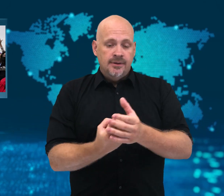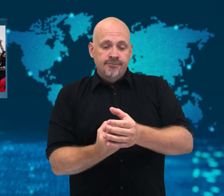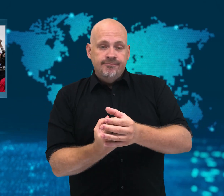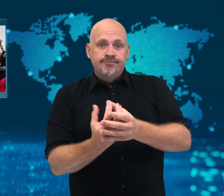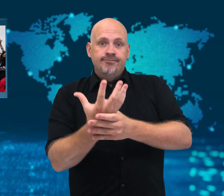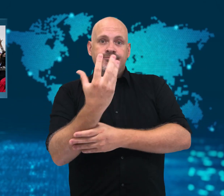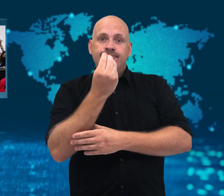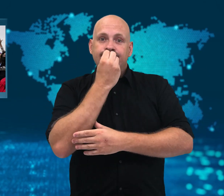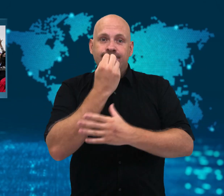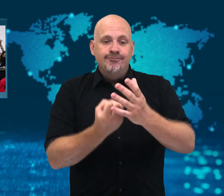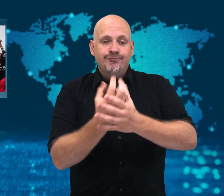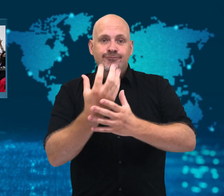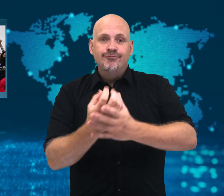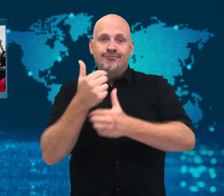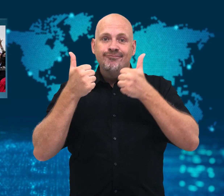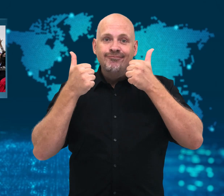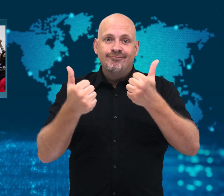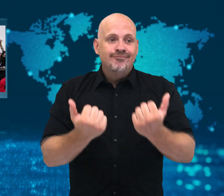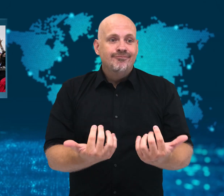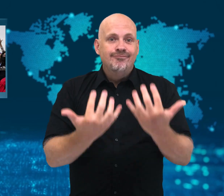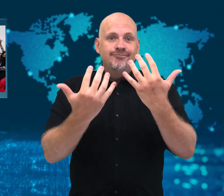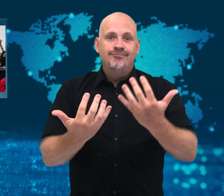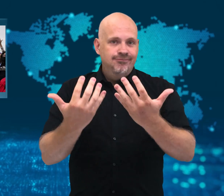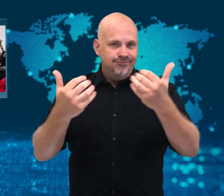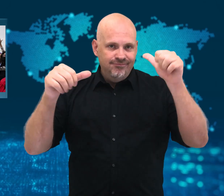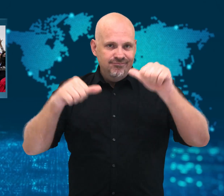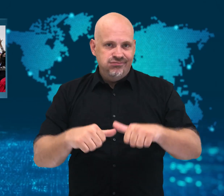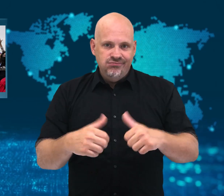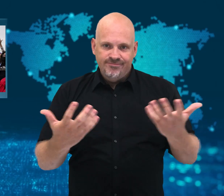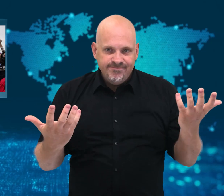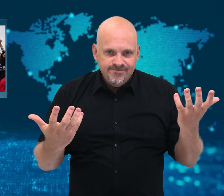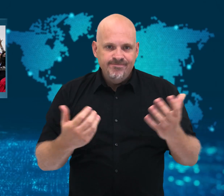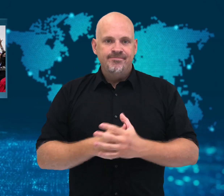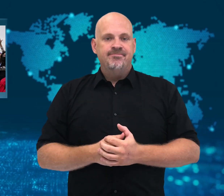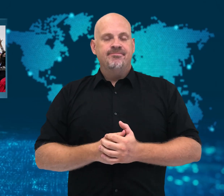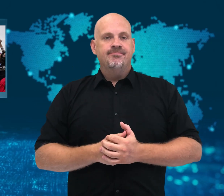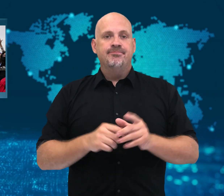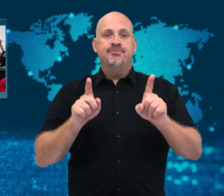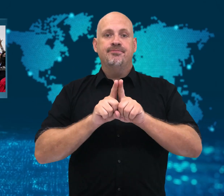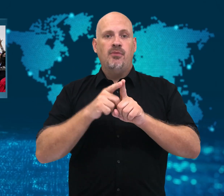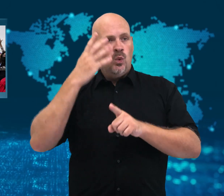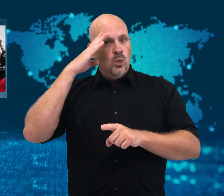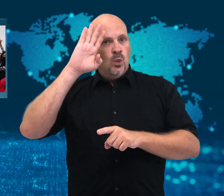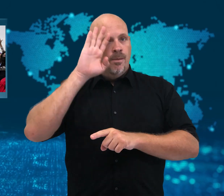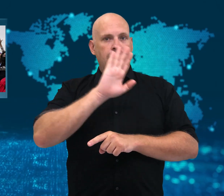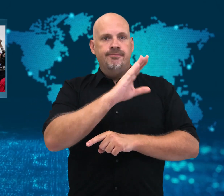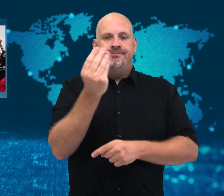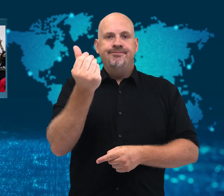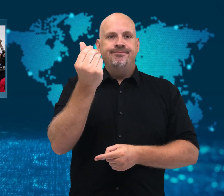Cuba’s foreign currency reserves are gone,